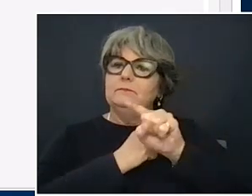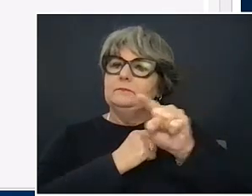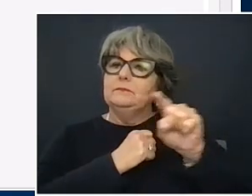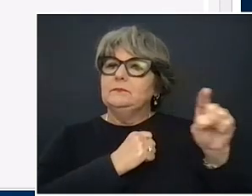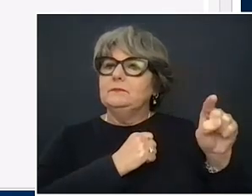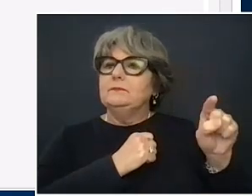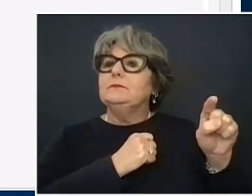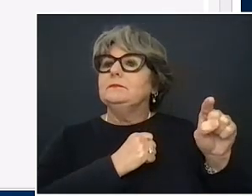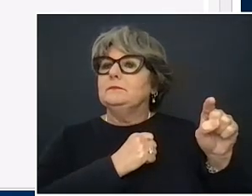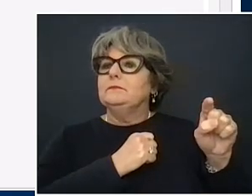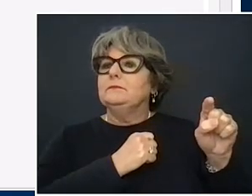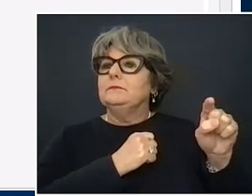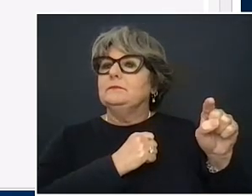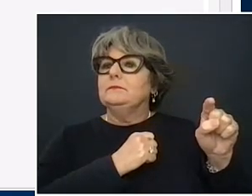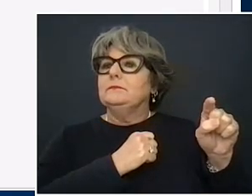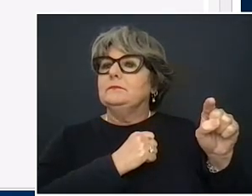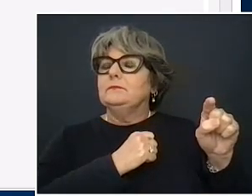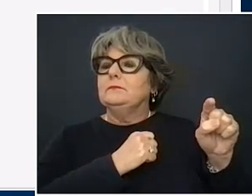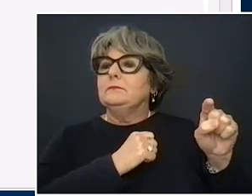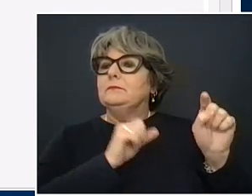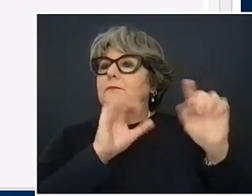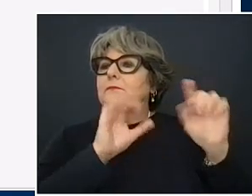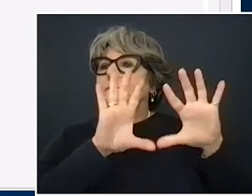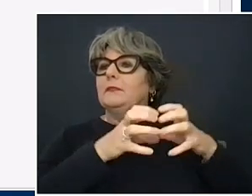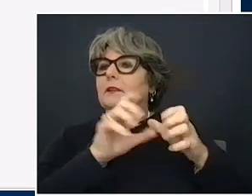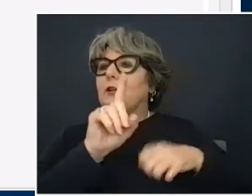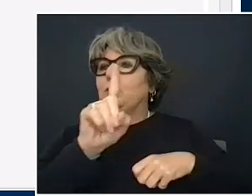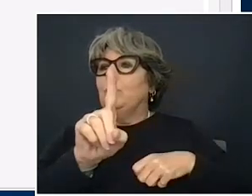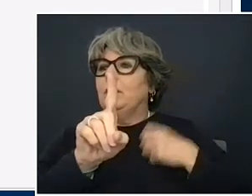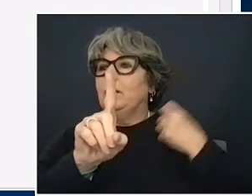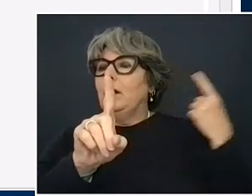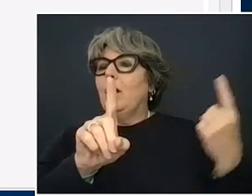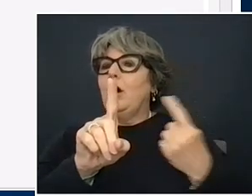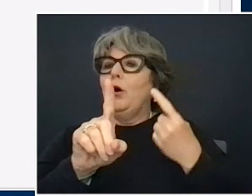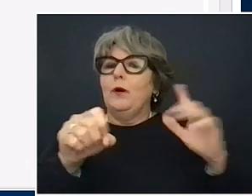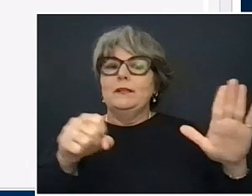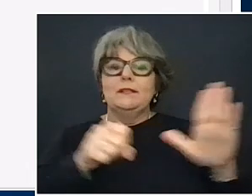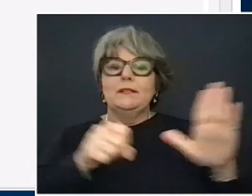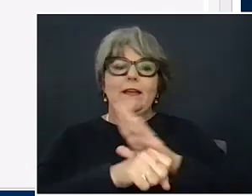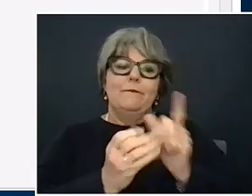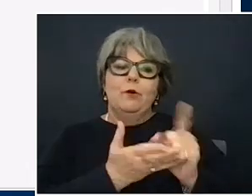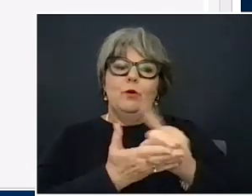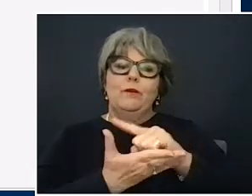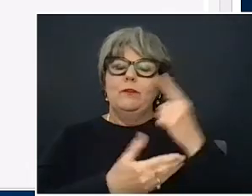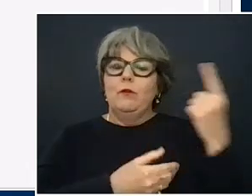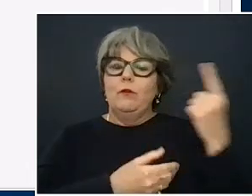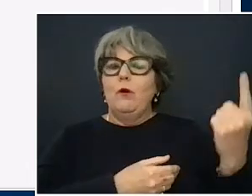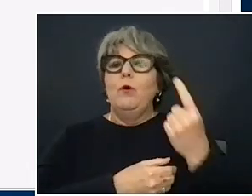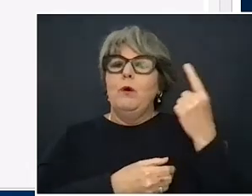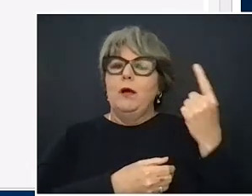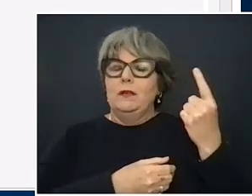word, I'm gonna put in category one. They're always getting a full review. So you know, they're always going through